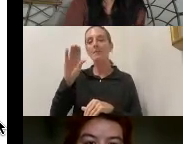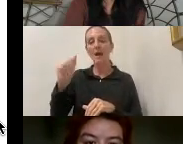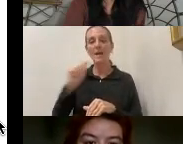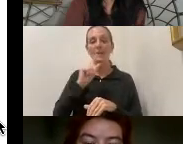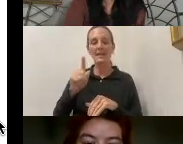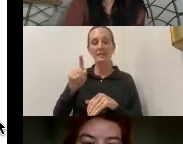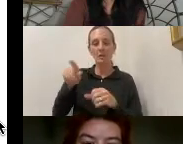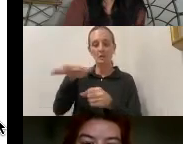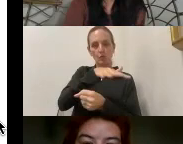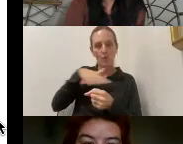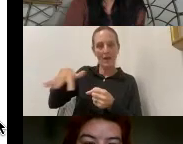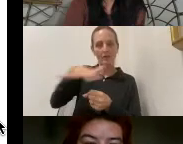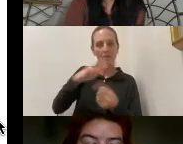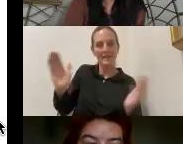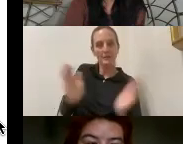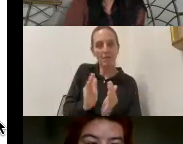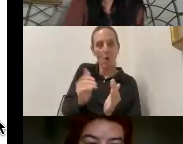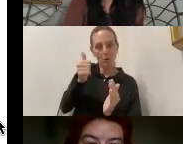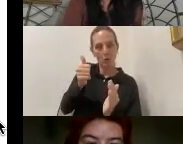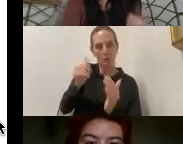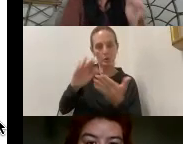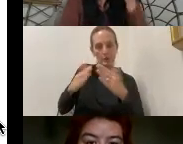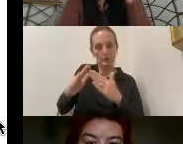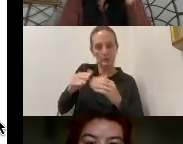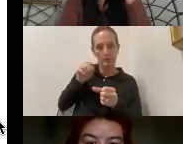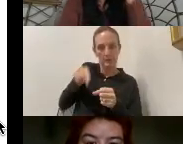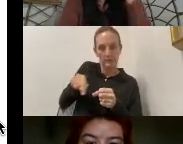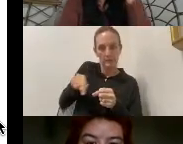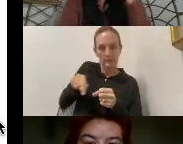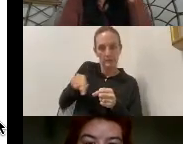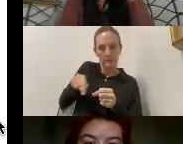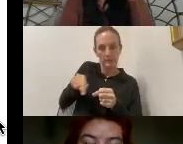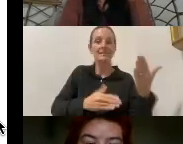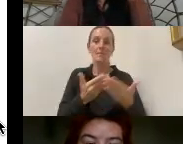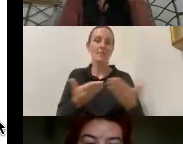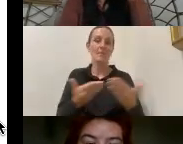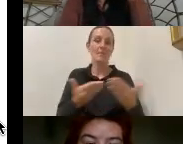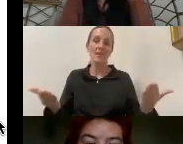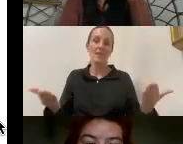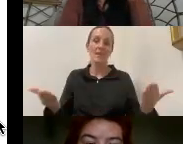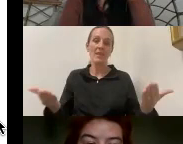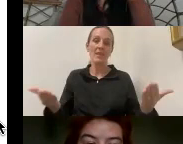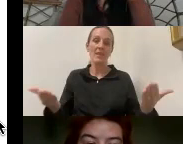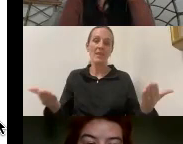the things that they bring in they just can't go over there and they don't really bring them over.